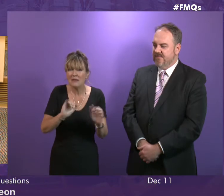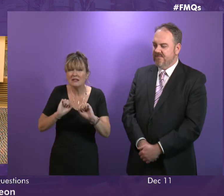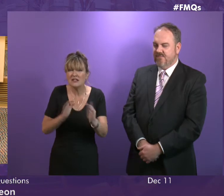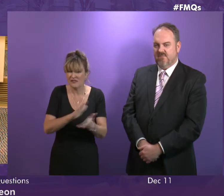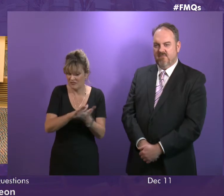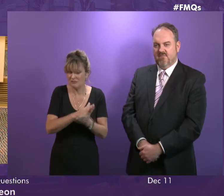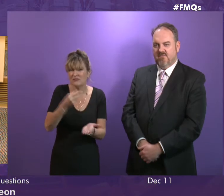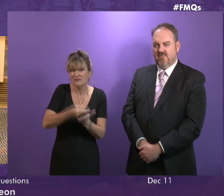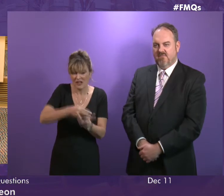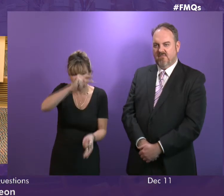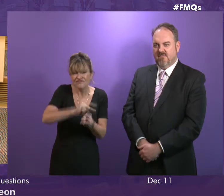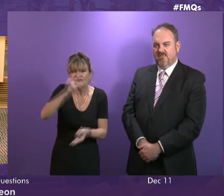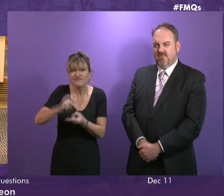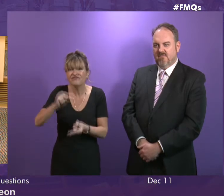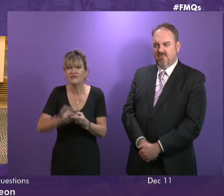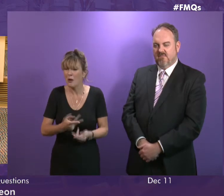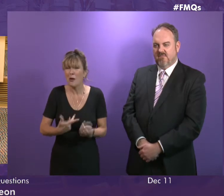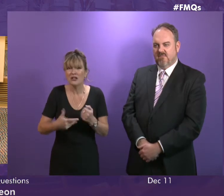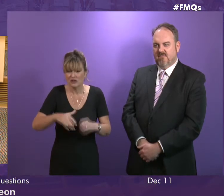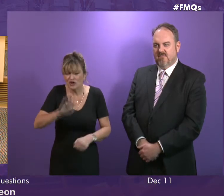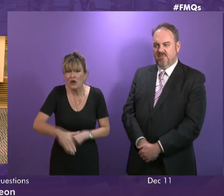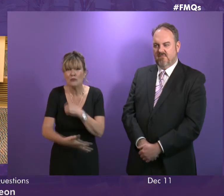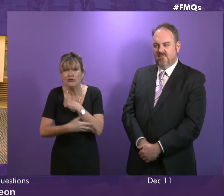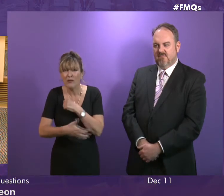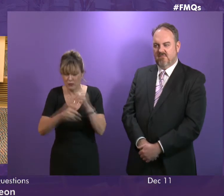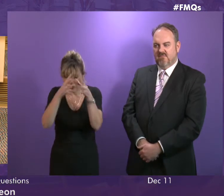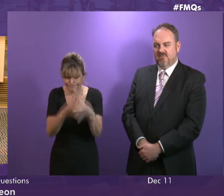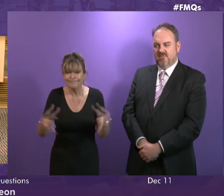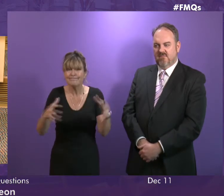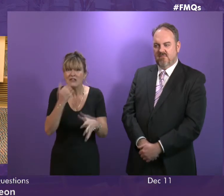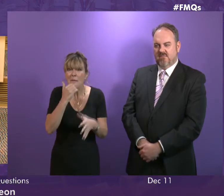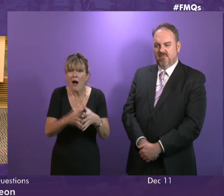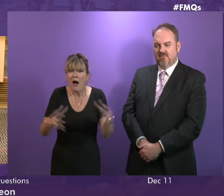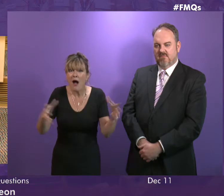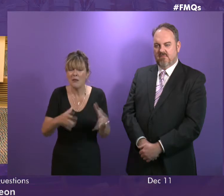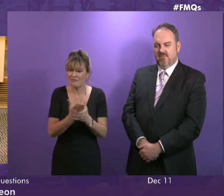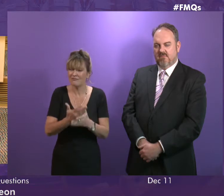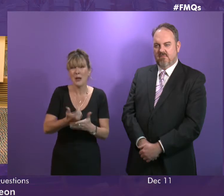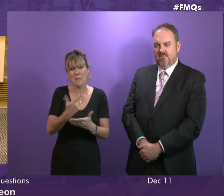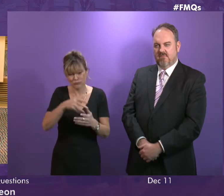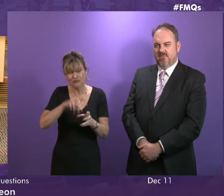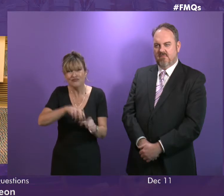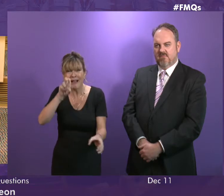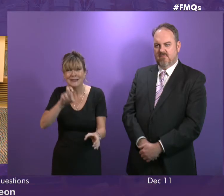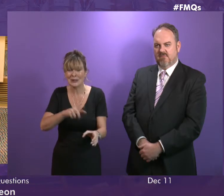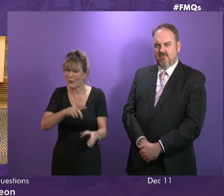rising child poverty and a hard Brexit. That is what a Tory Government will mean for Scotland,